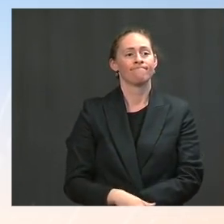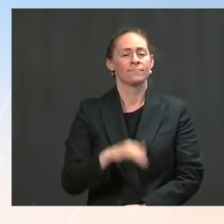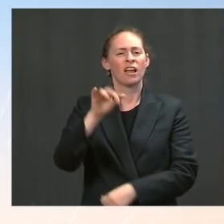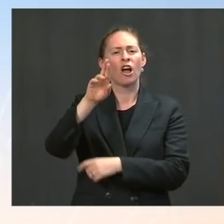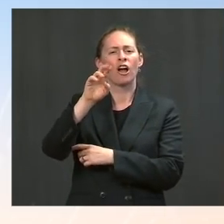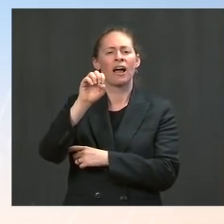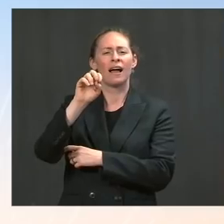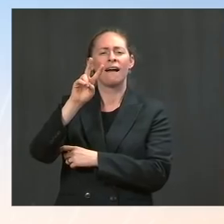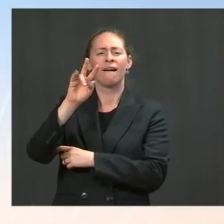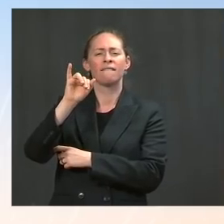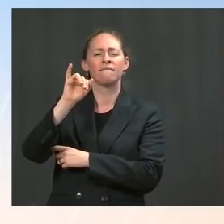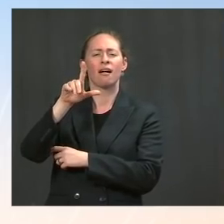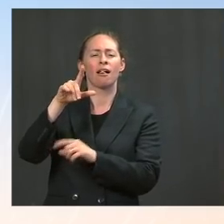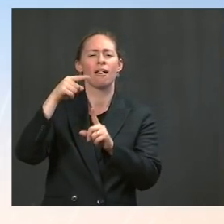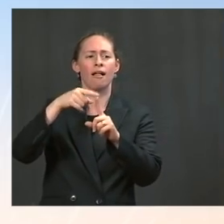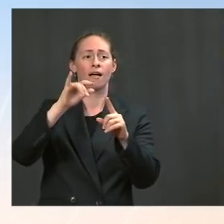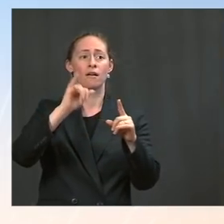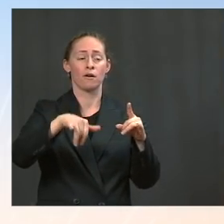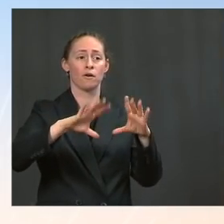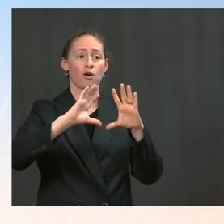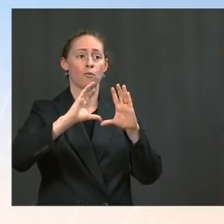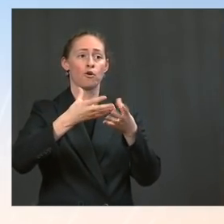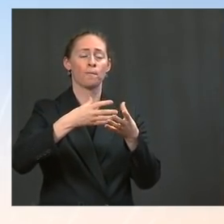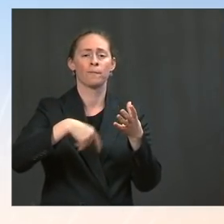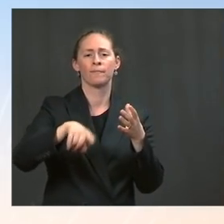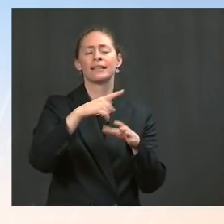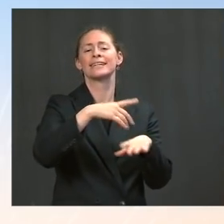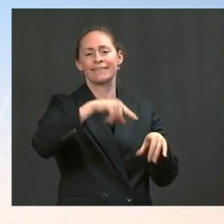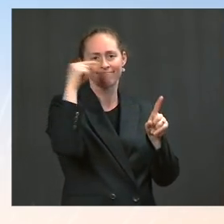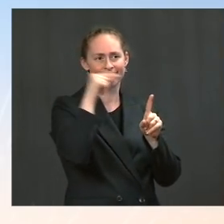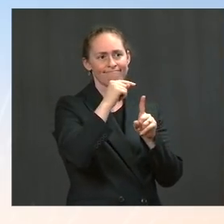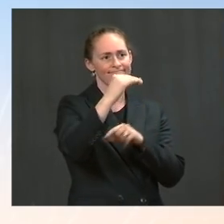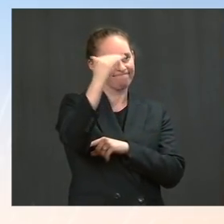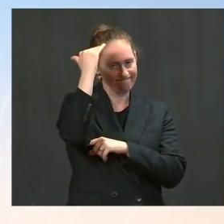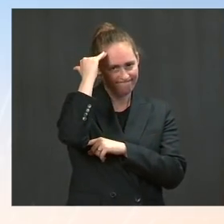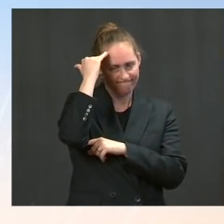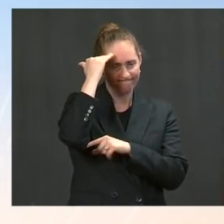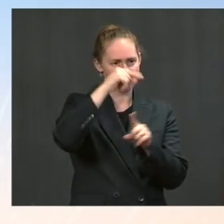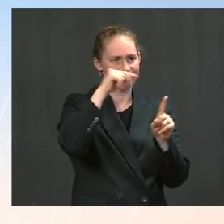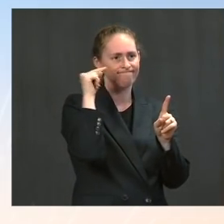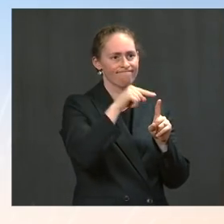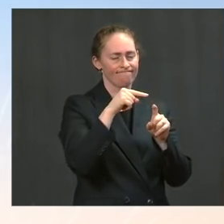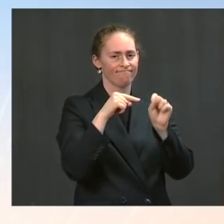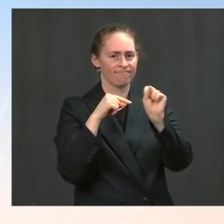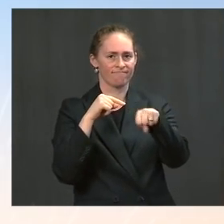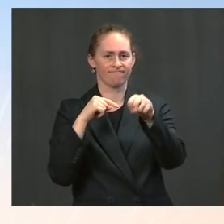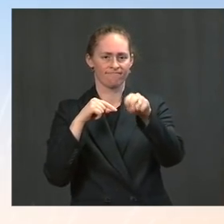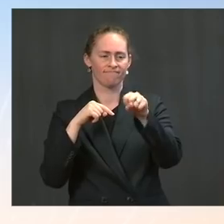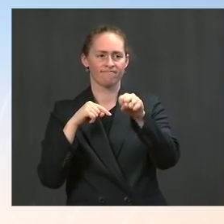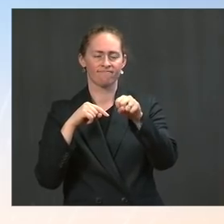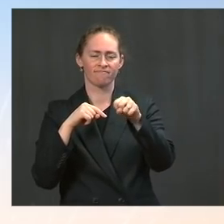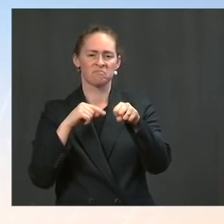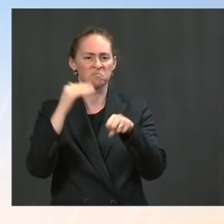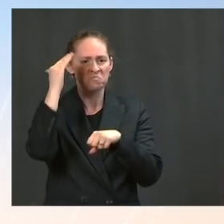many cyber experts have -- have attributed -- have assessed their engagement here. We have not attributed